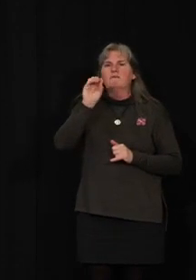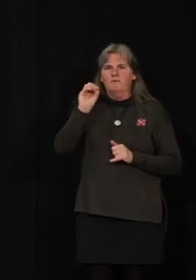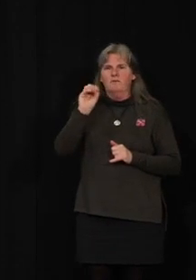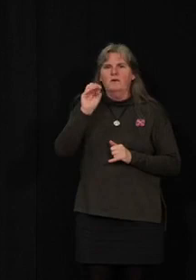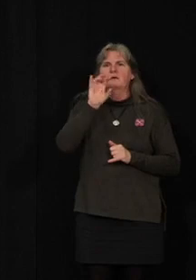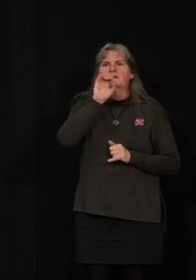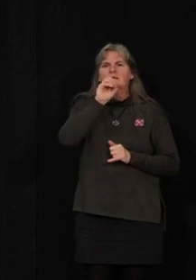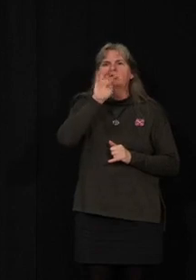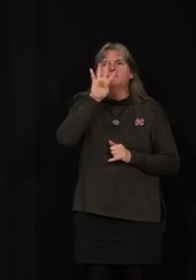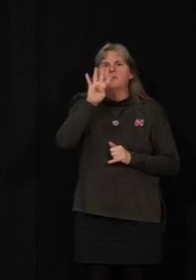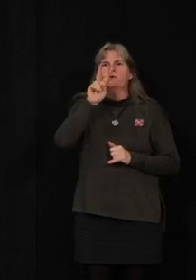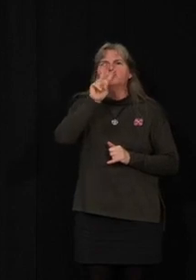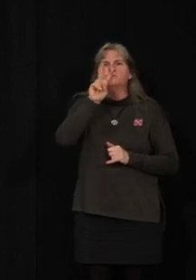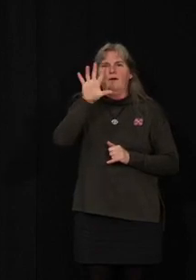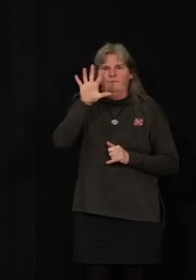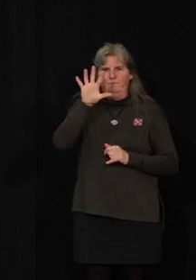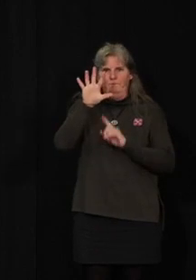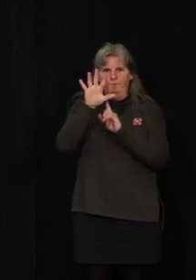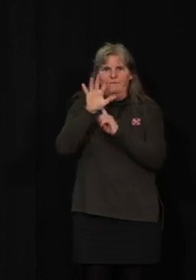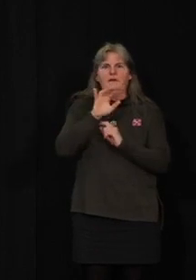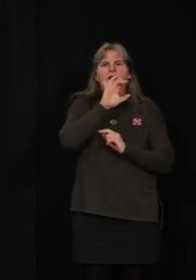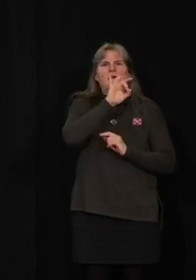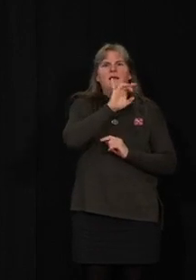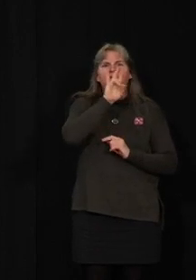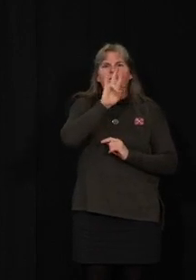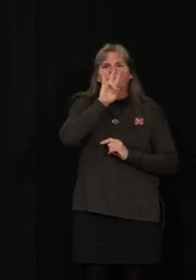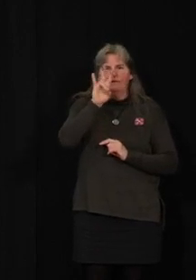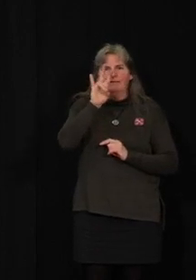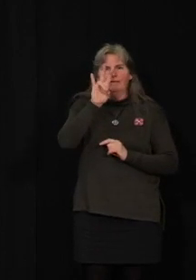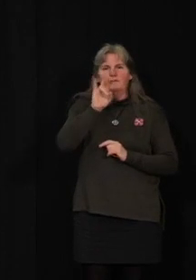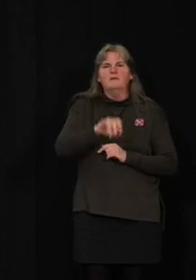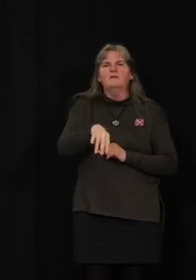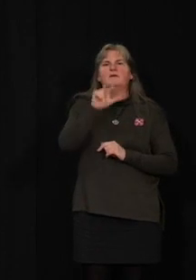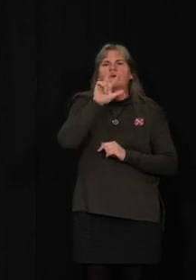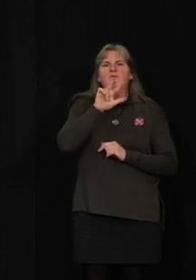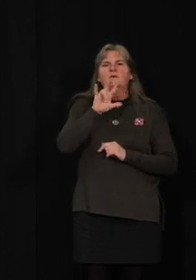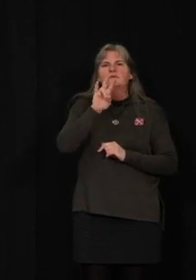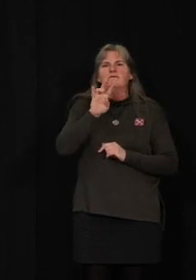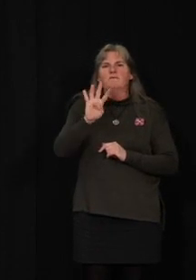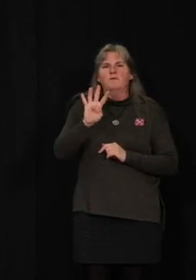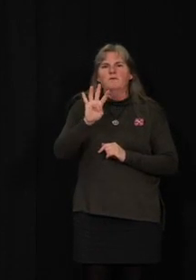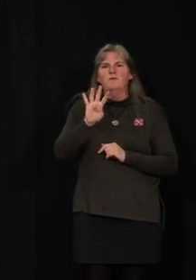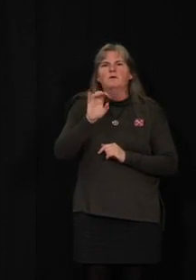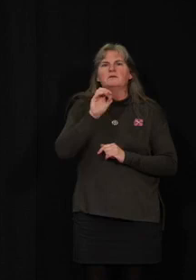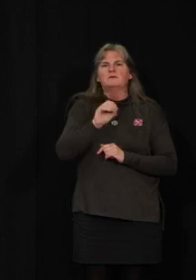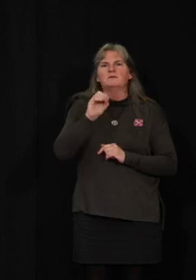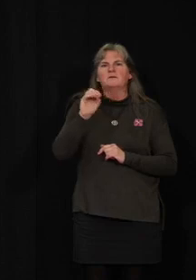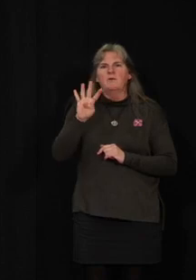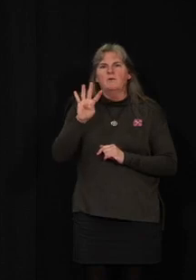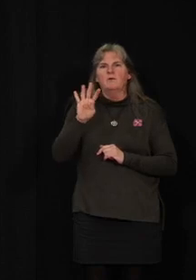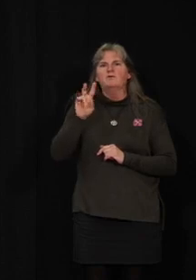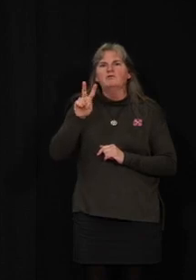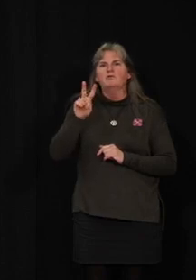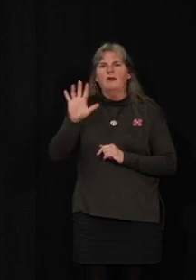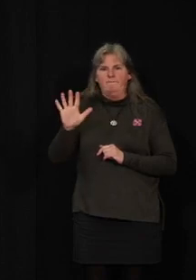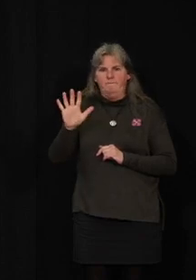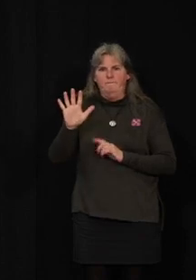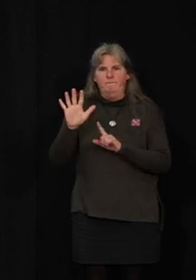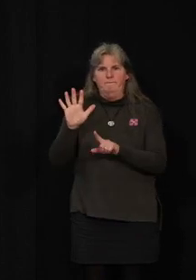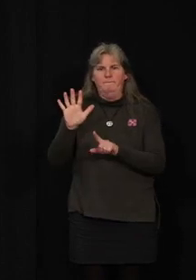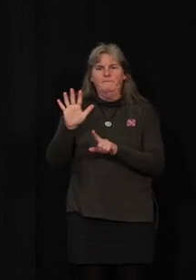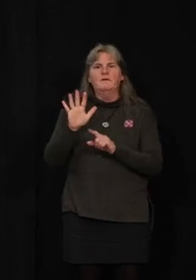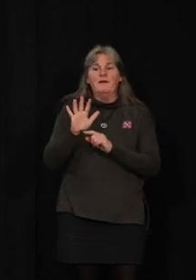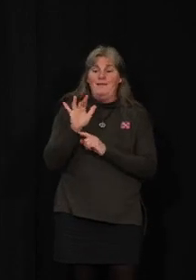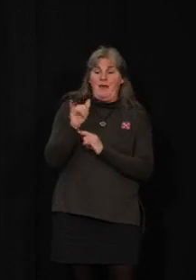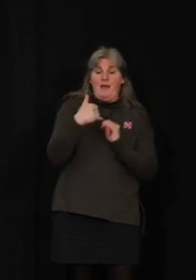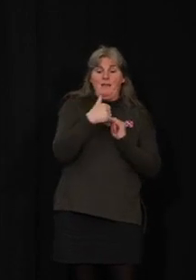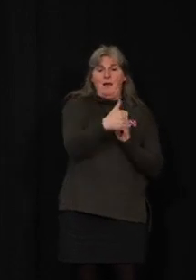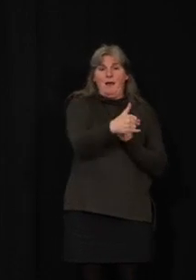Again, 877-374-0425.